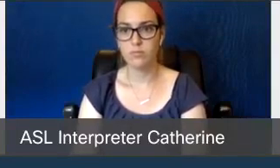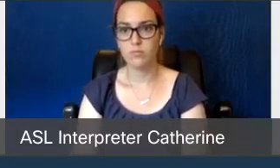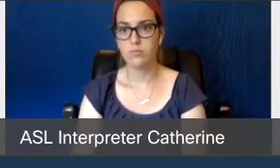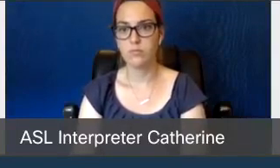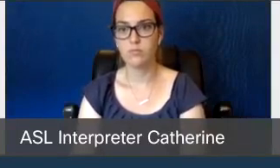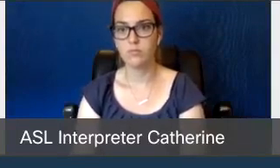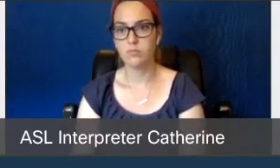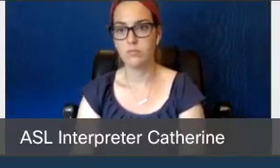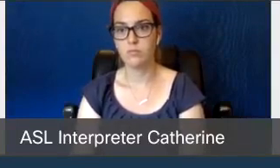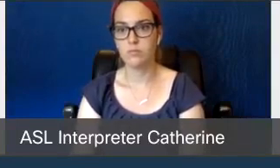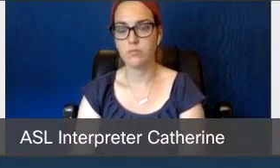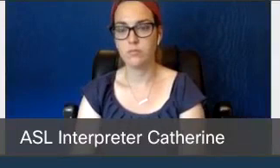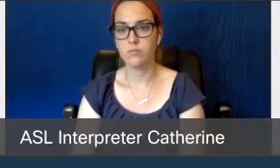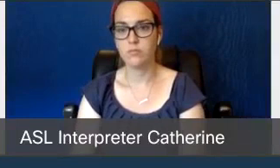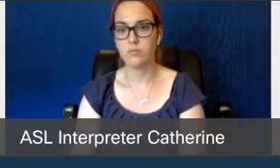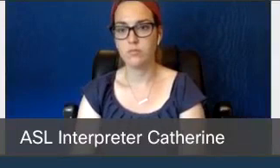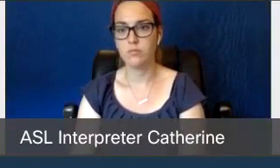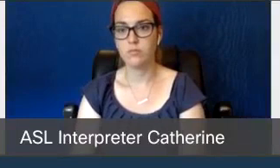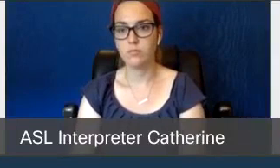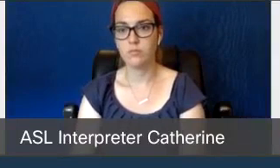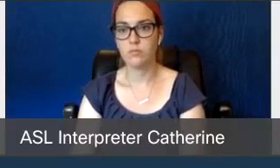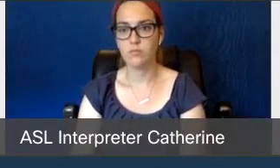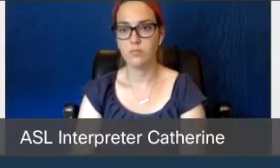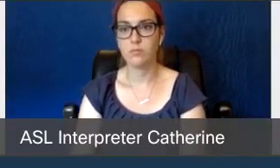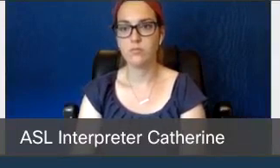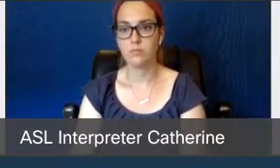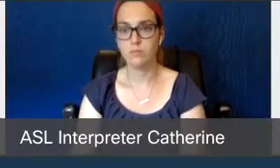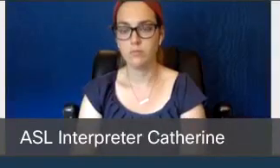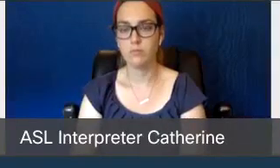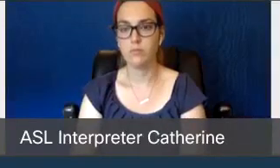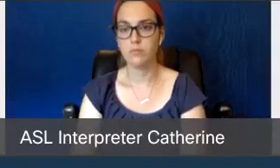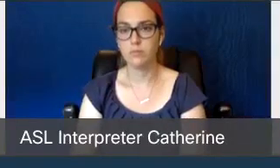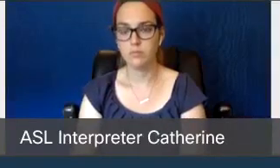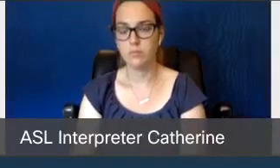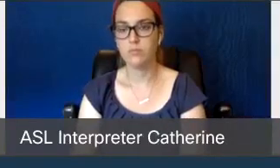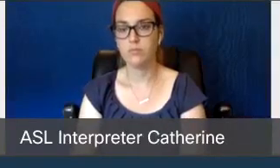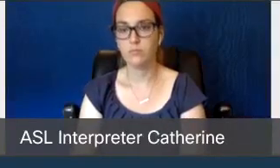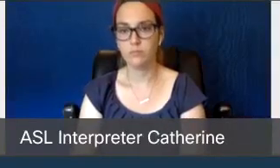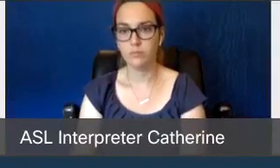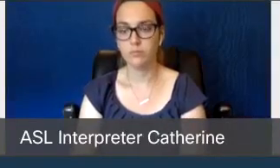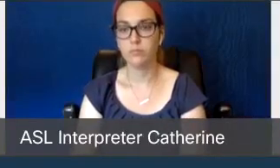covered medications to be available at low costs in certain communities, Medicaid and the like.